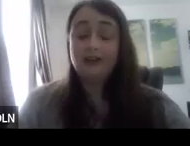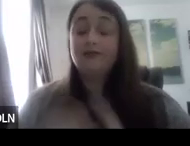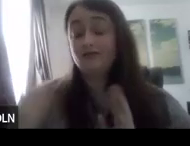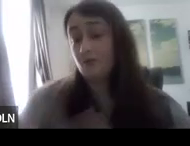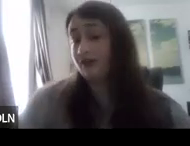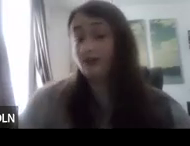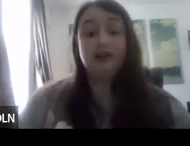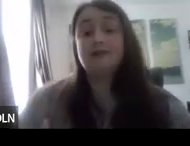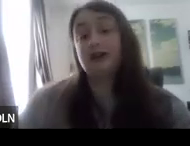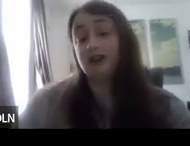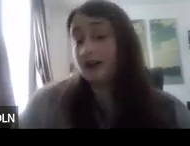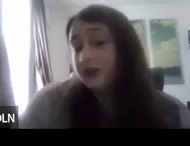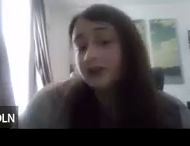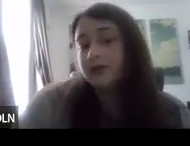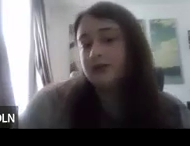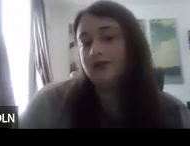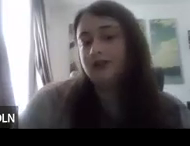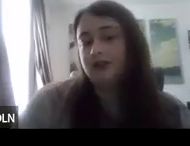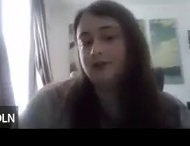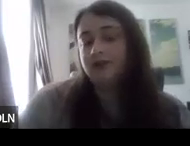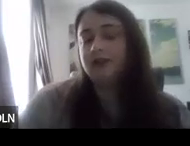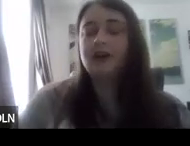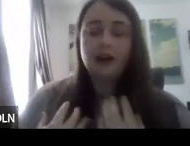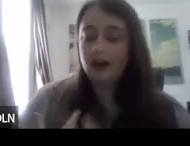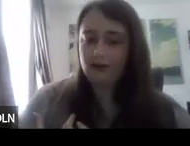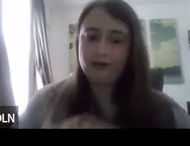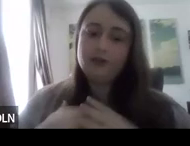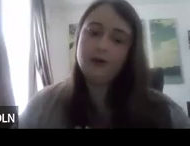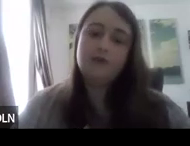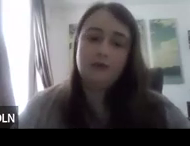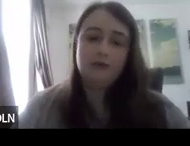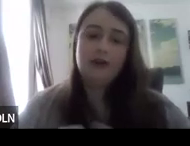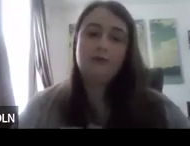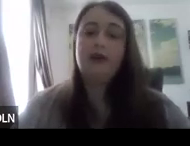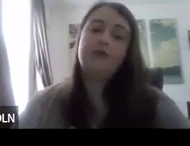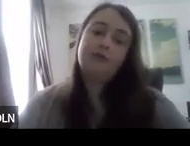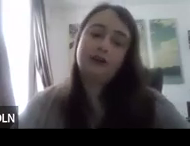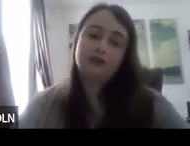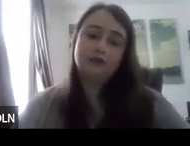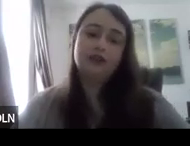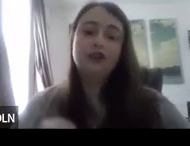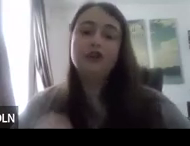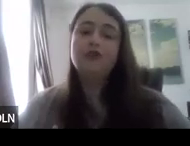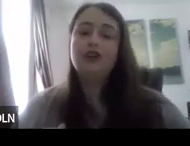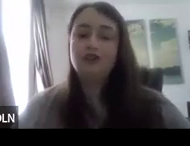And when you need specialized evidence for specific adjustments, I found it's worth remembering medical professionals usually